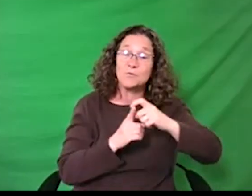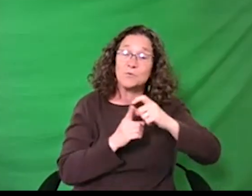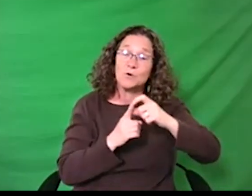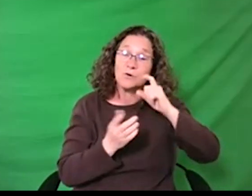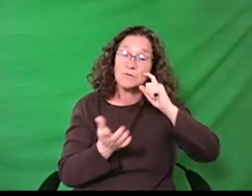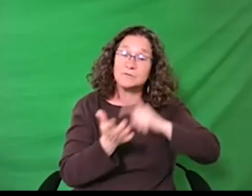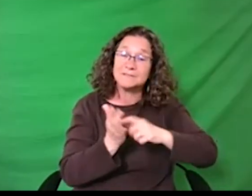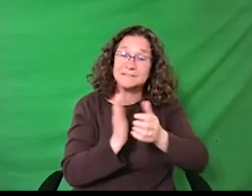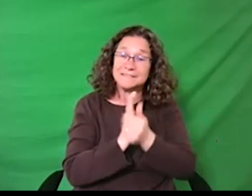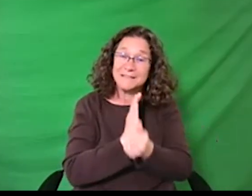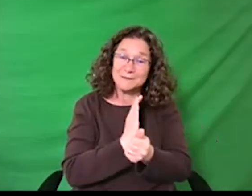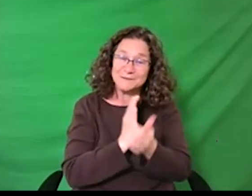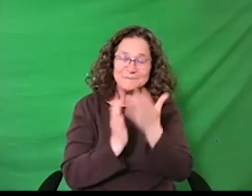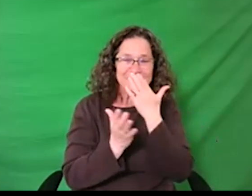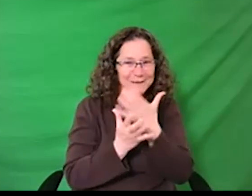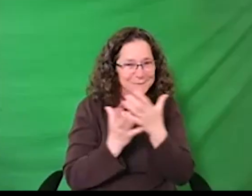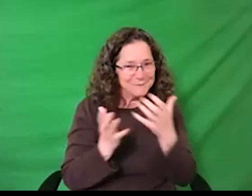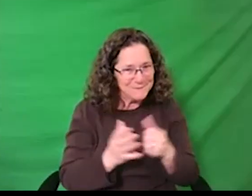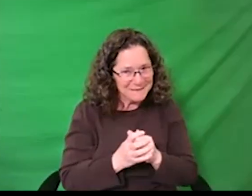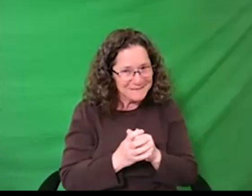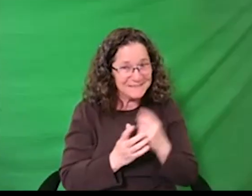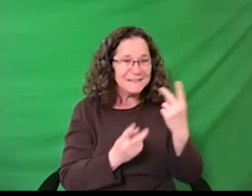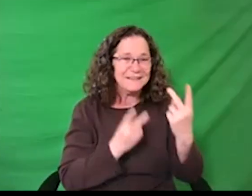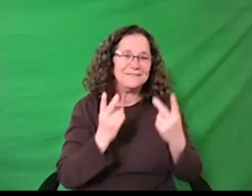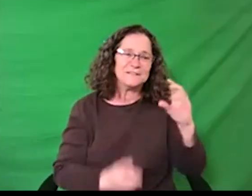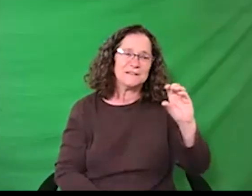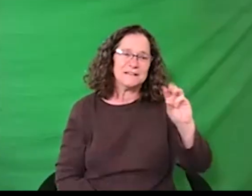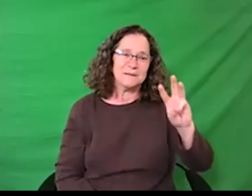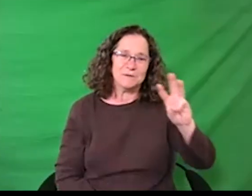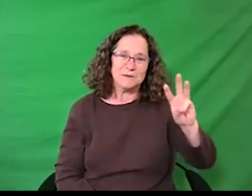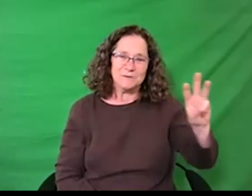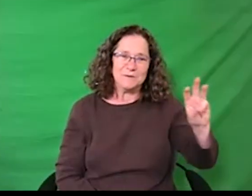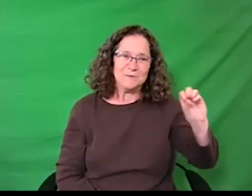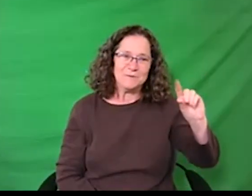And visit us at OCALI at www.ocali.org.